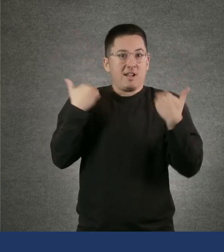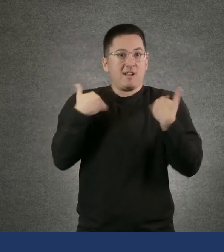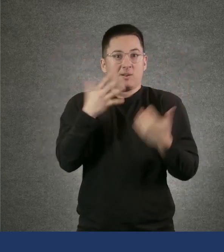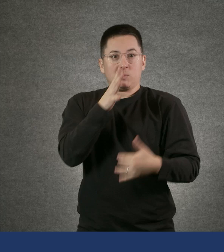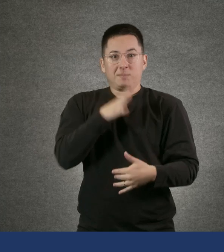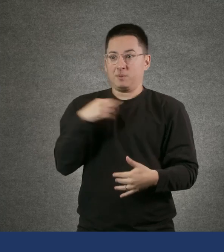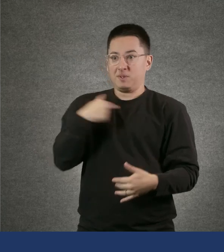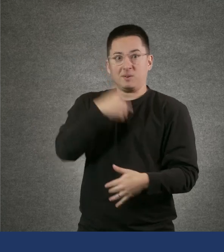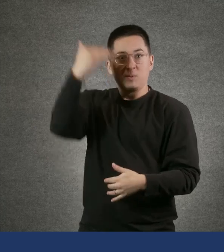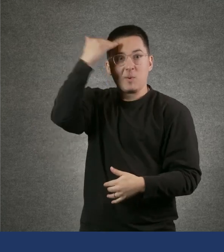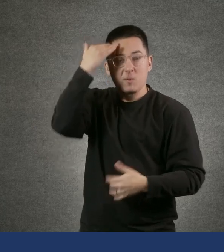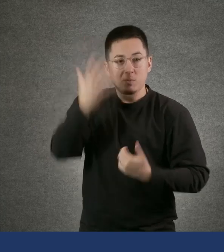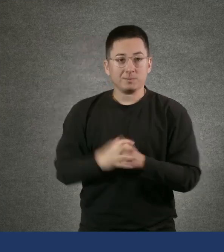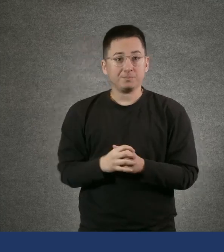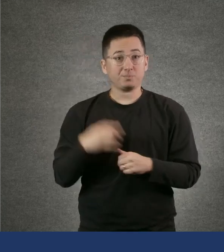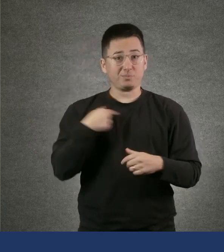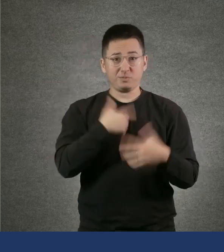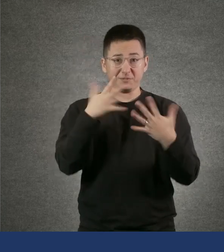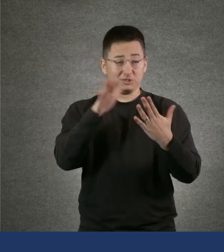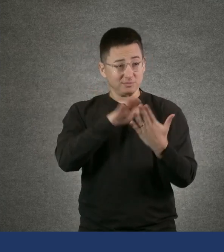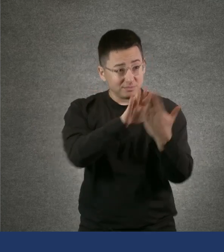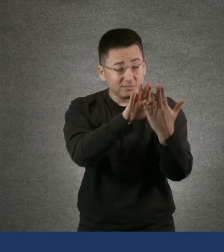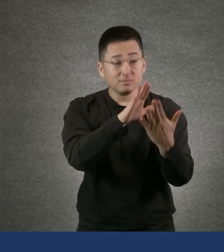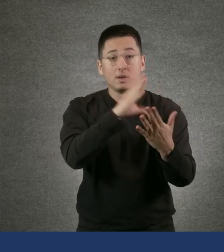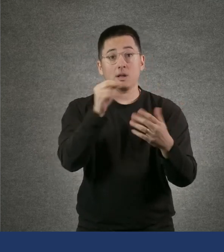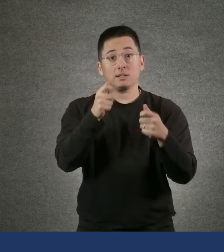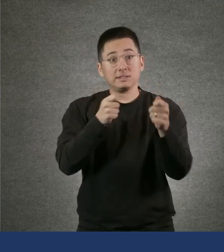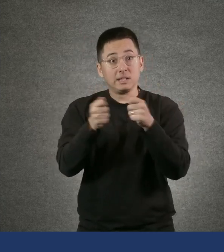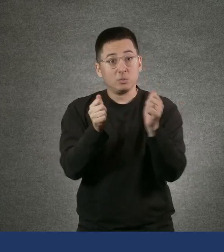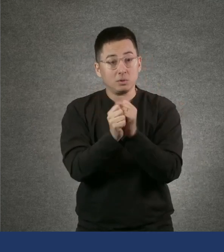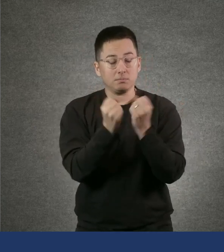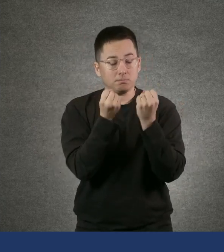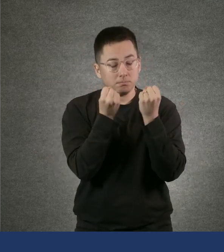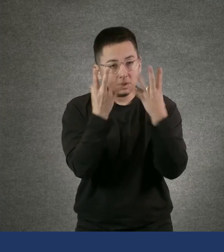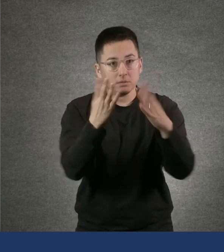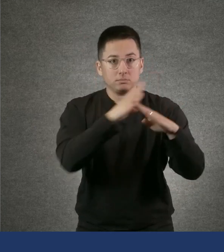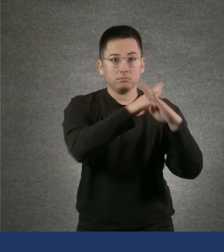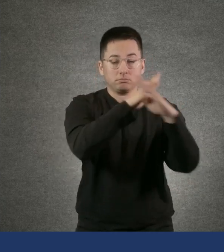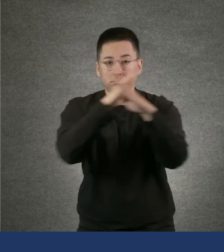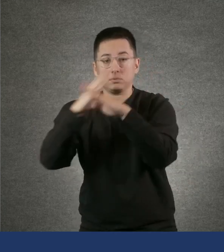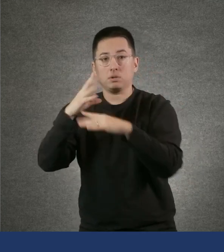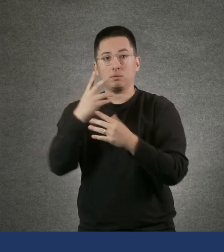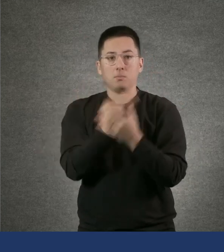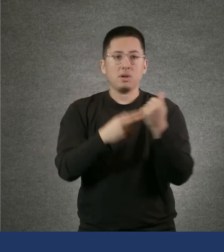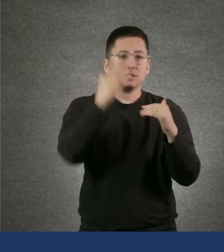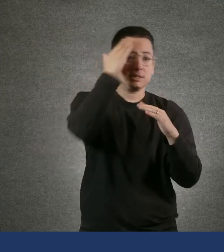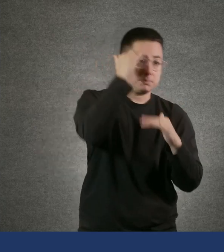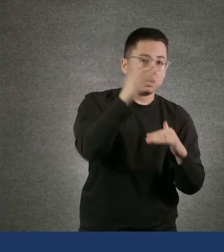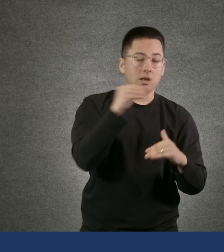and unforeseen, and now we find ourselves facing head on in very real time our initial fear